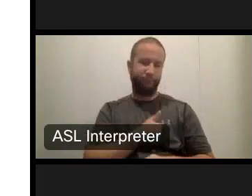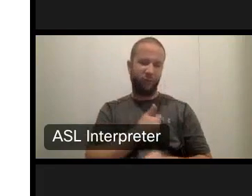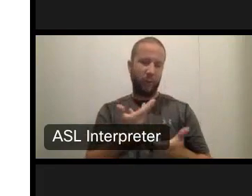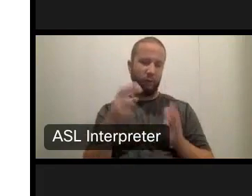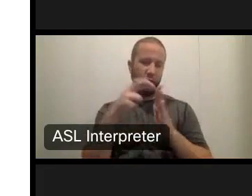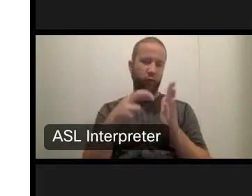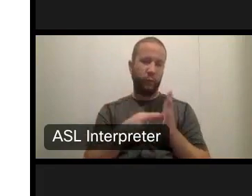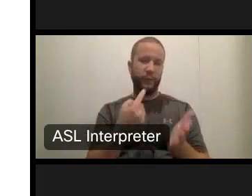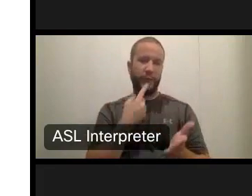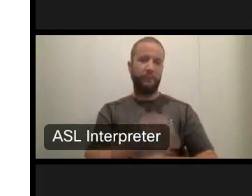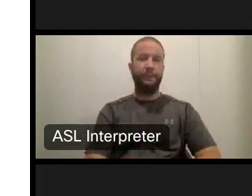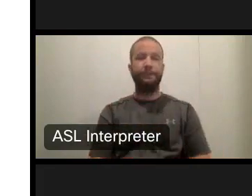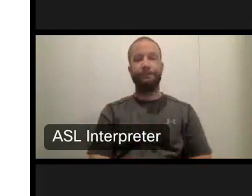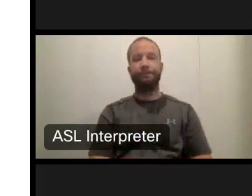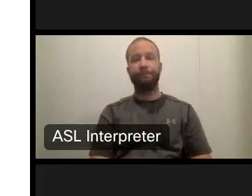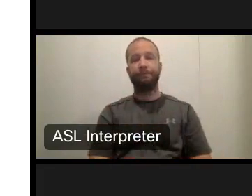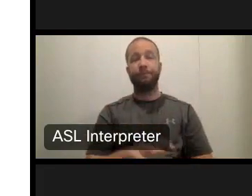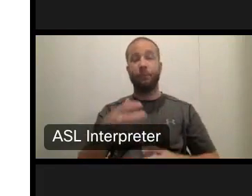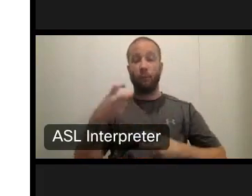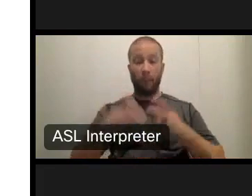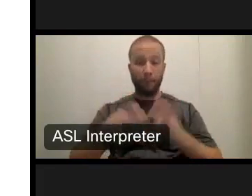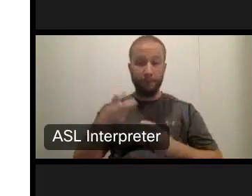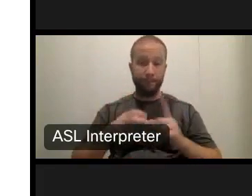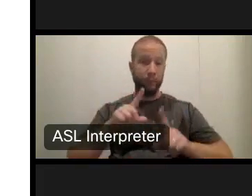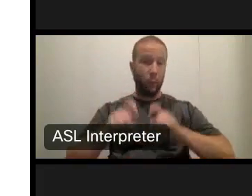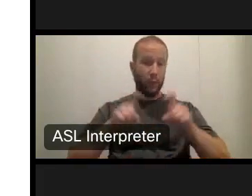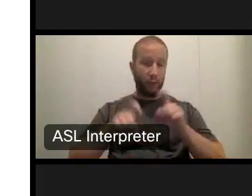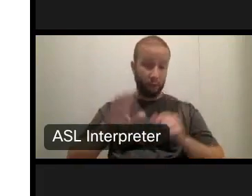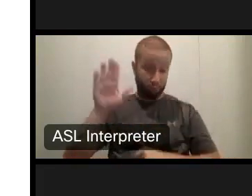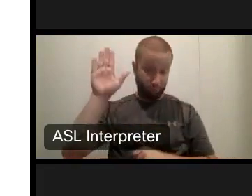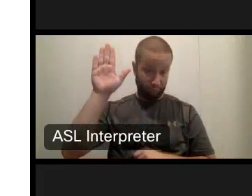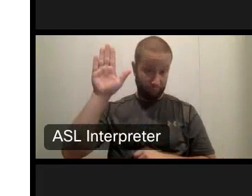if you have a question or comment that you would like to speak up about please raise your hand